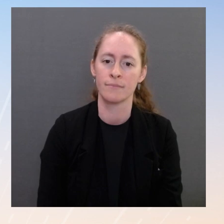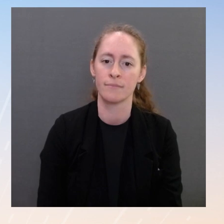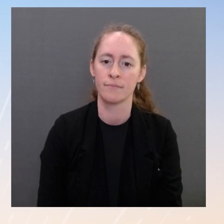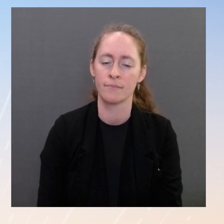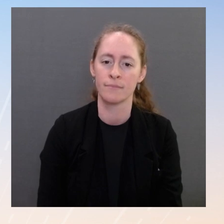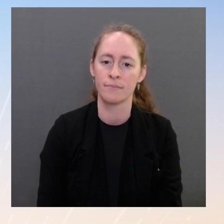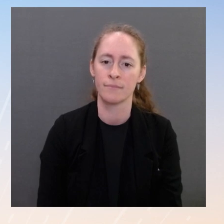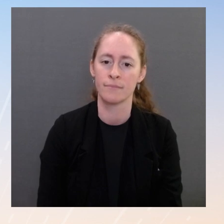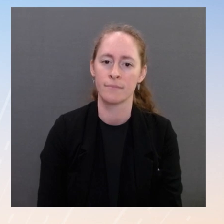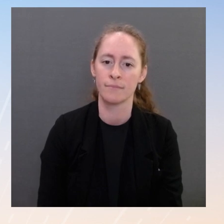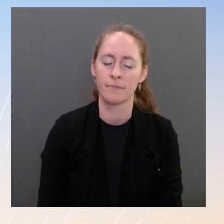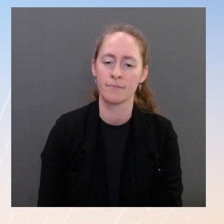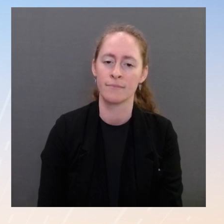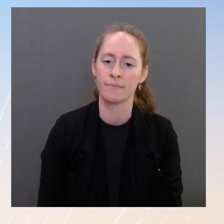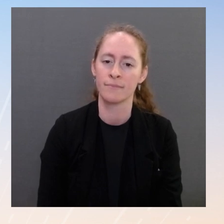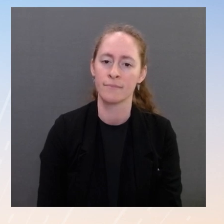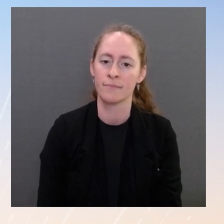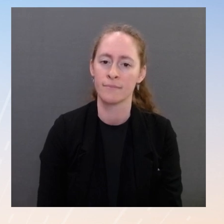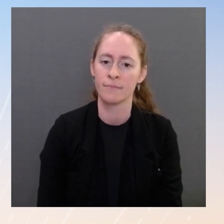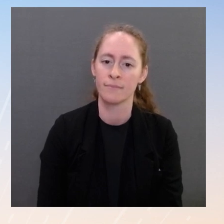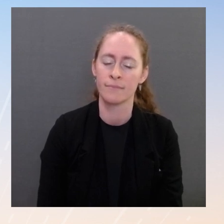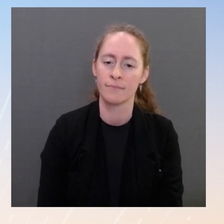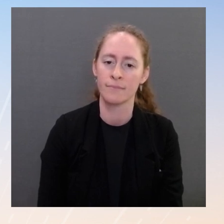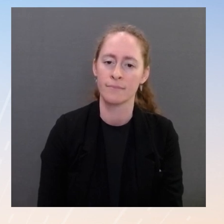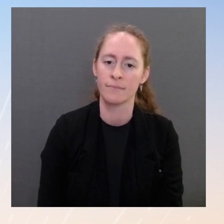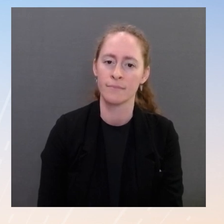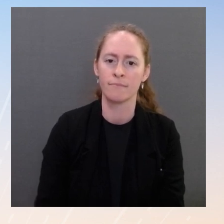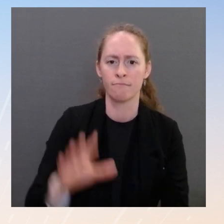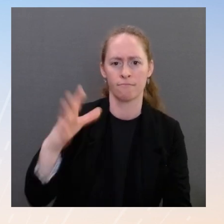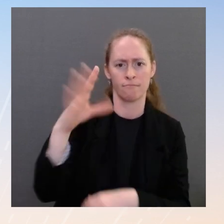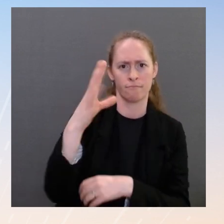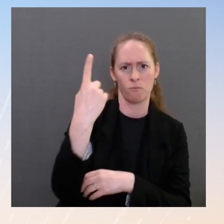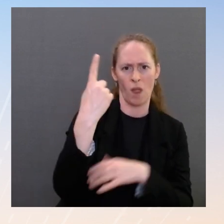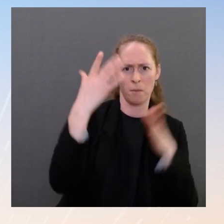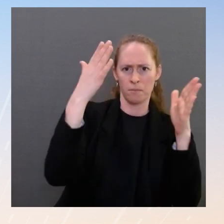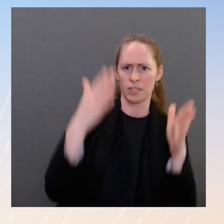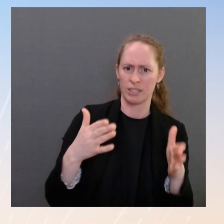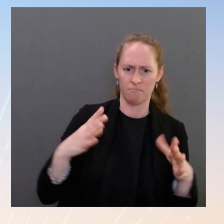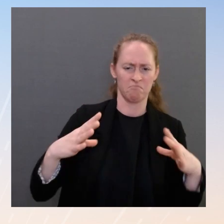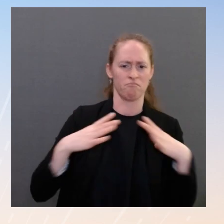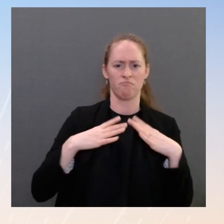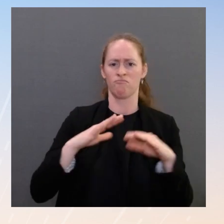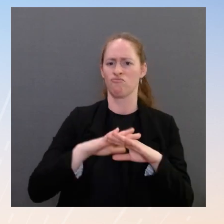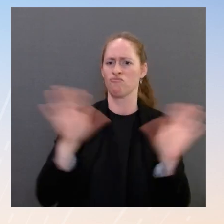and what that means for the sanctions work that he's doing that is very important right now? Ms. Psaki: It is very important.